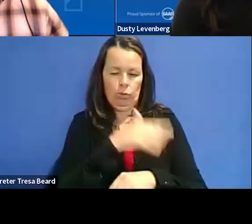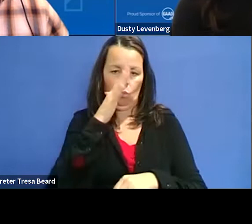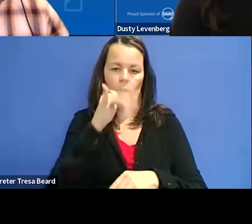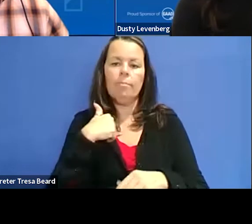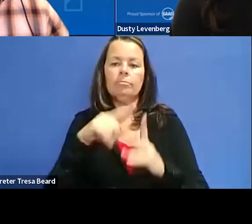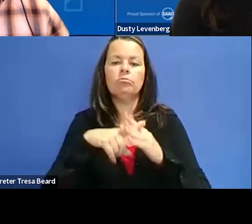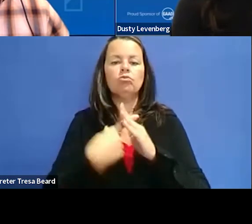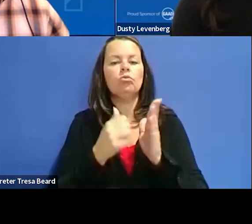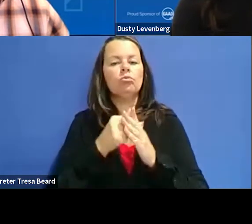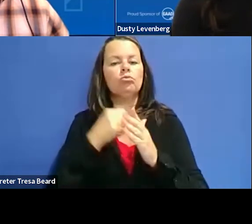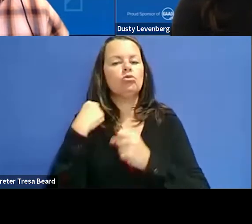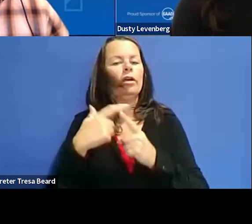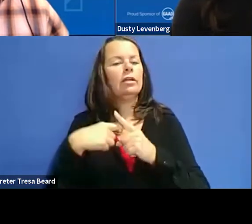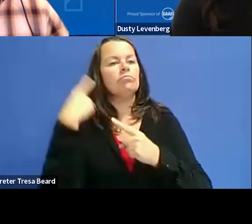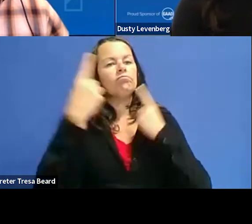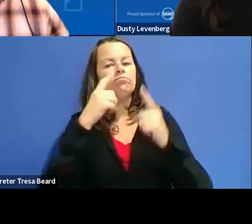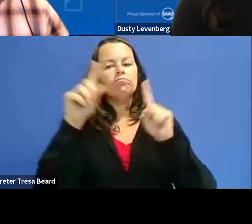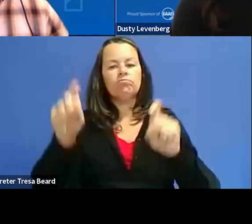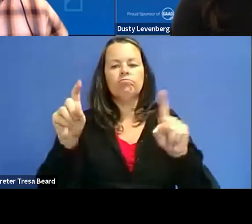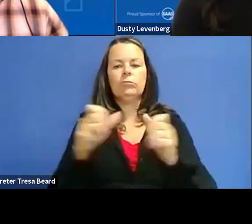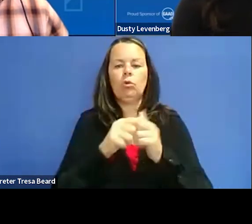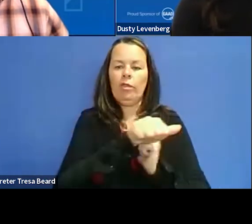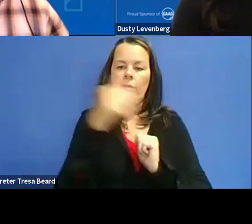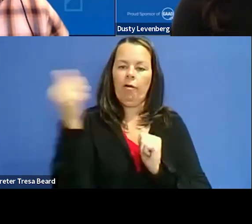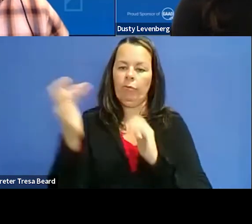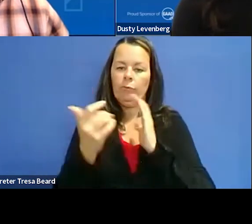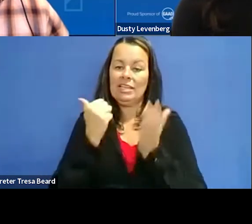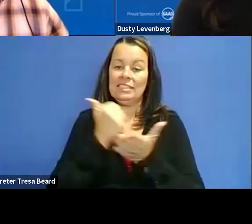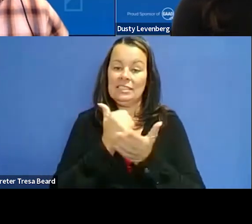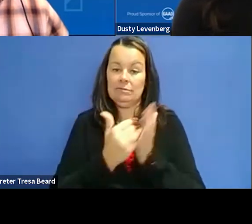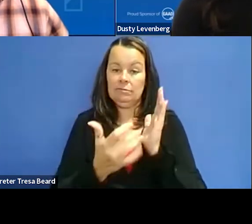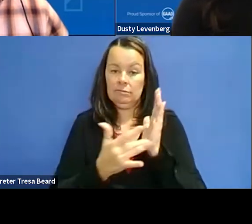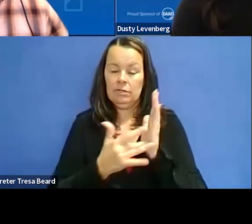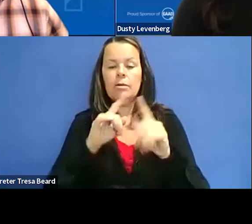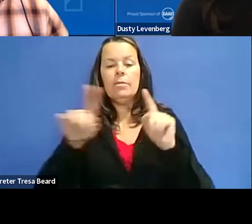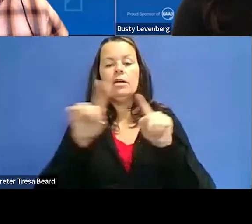But screen readers are kind of the most popular and they're the most Mo